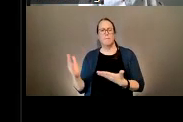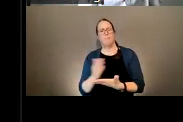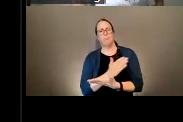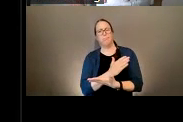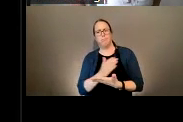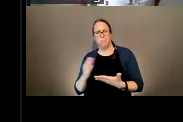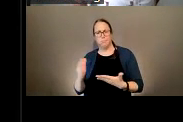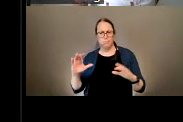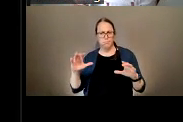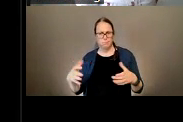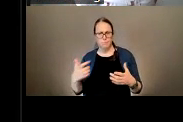where I tried to capture